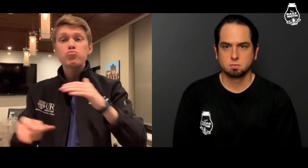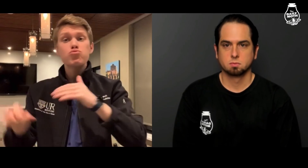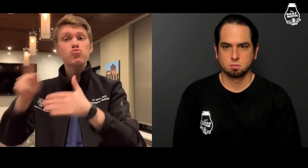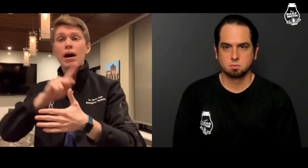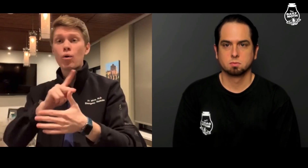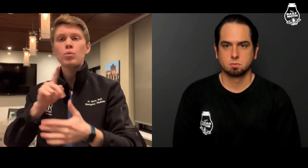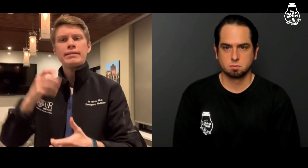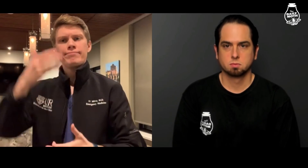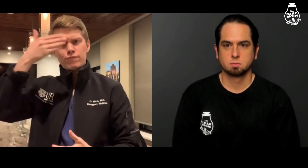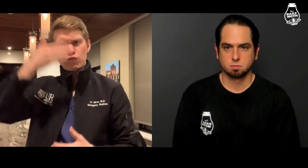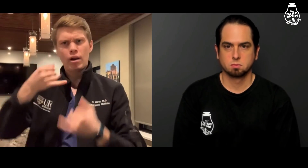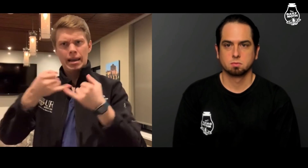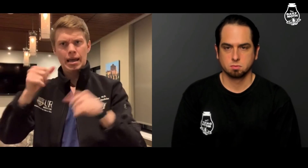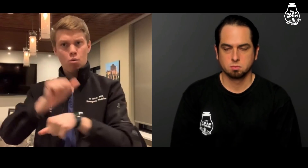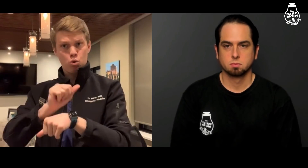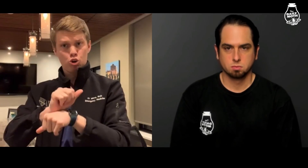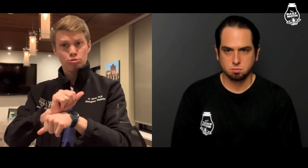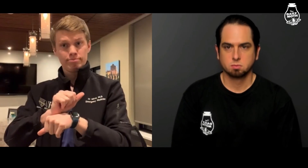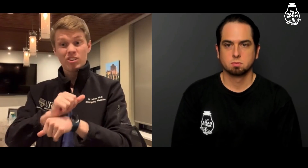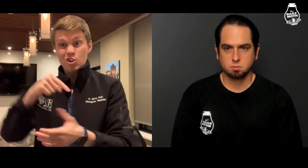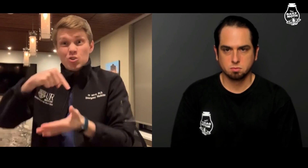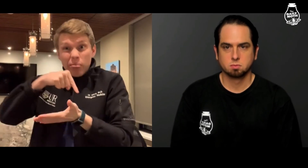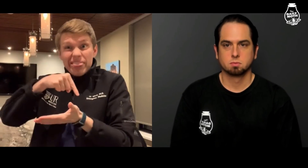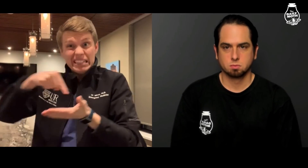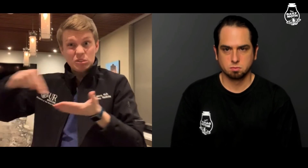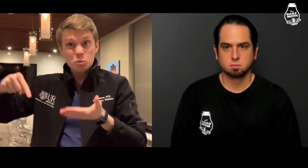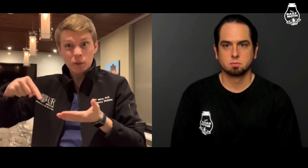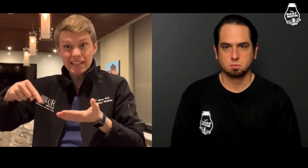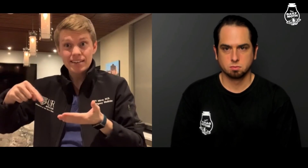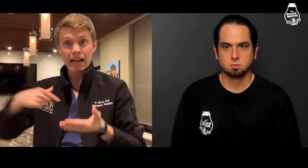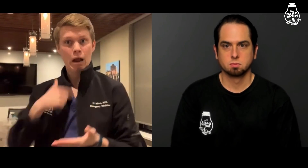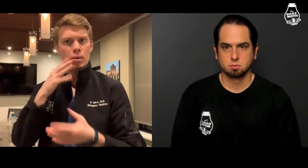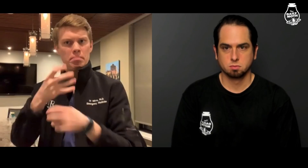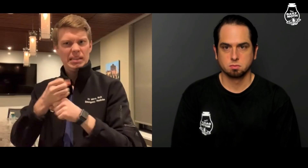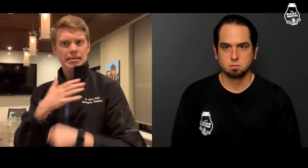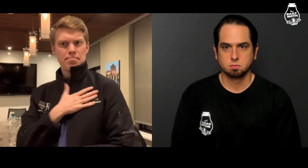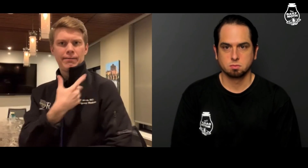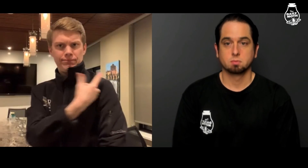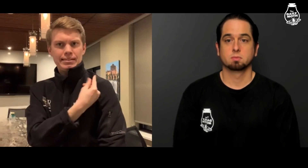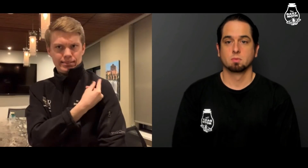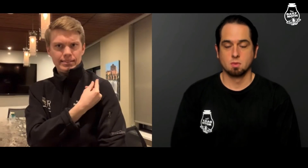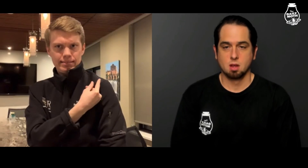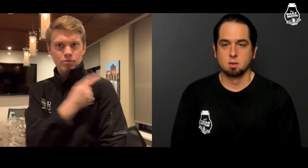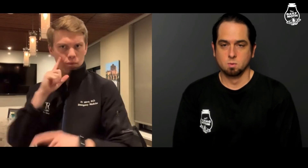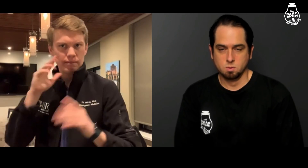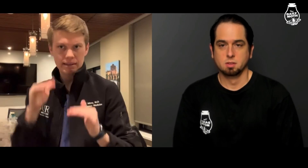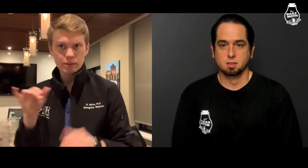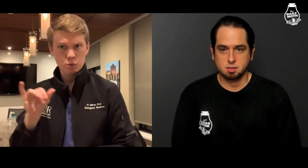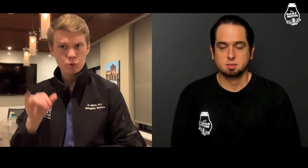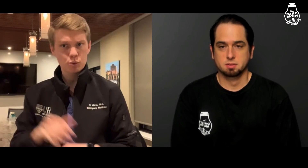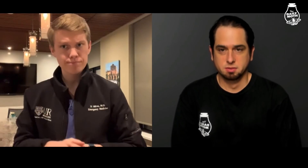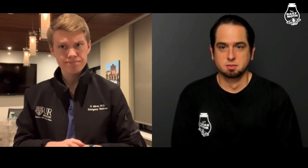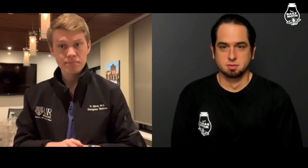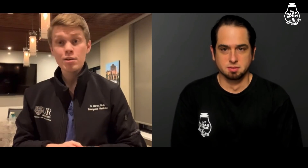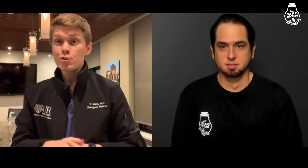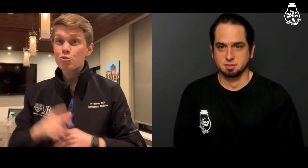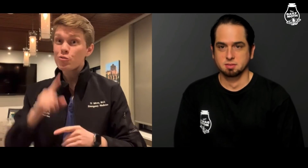So the priority is front line workers. So this week I will be getting my vaccine, hopefully.